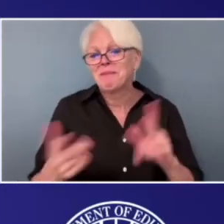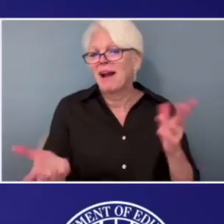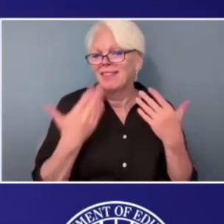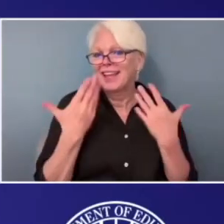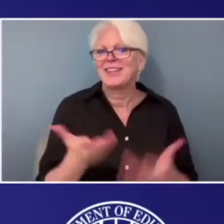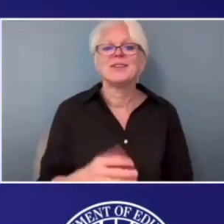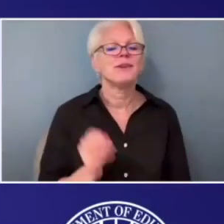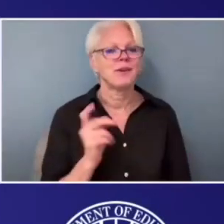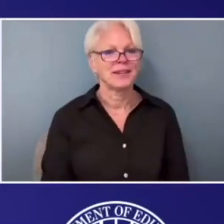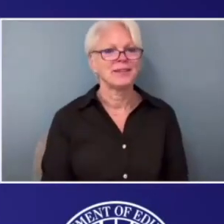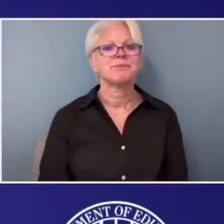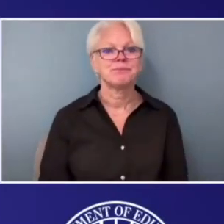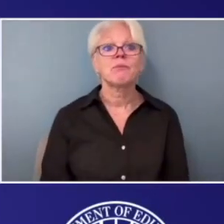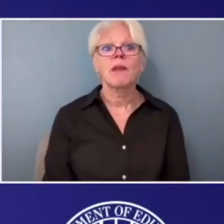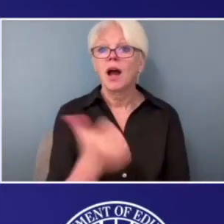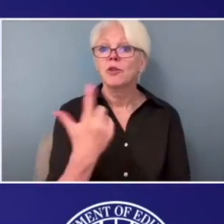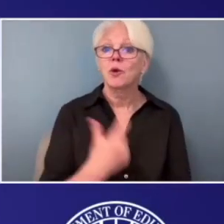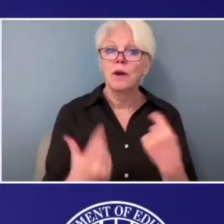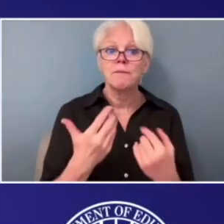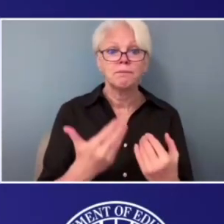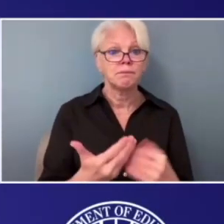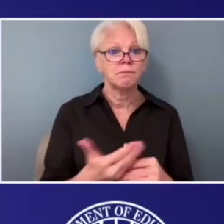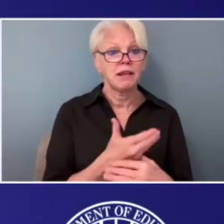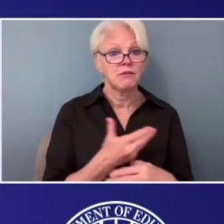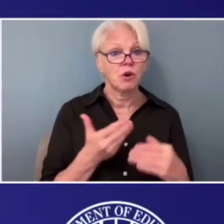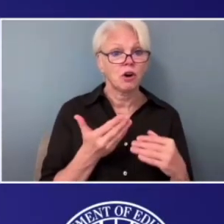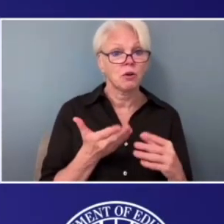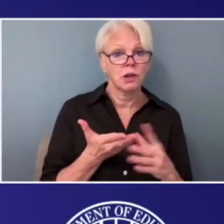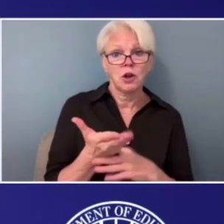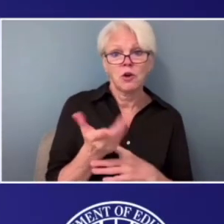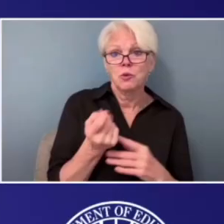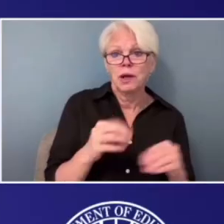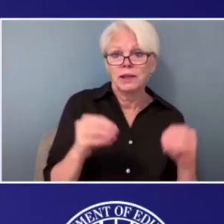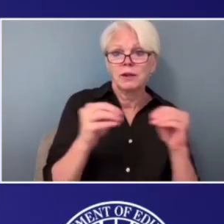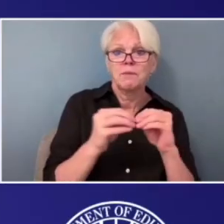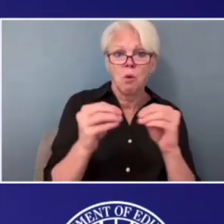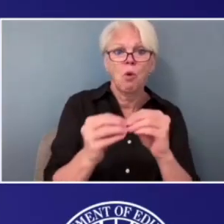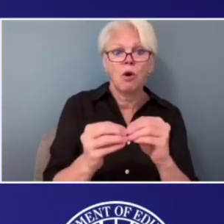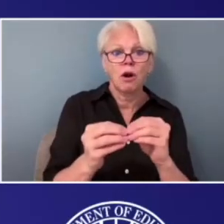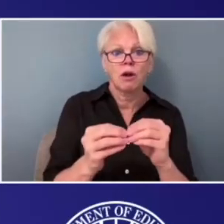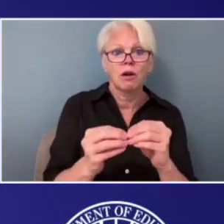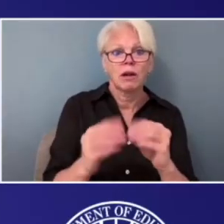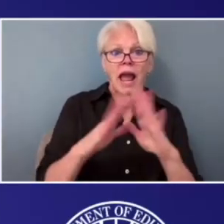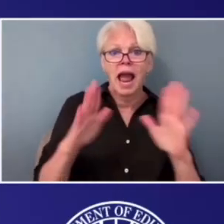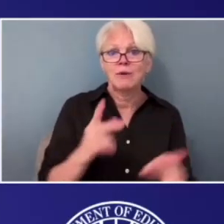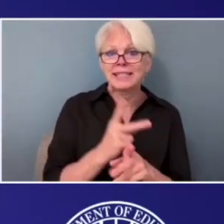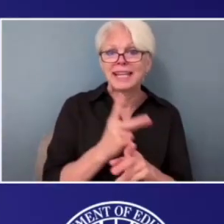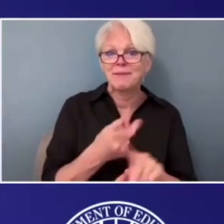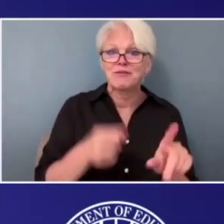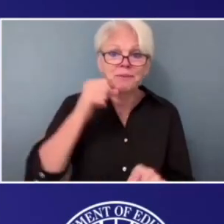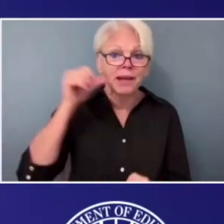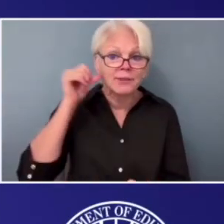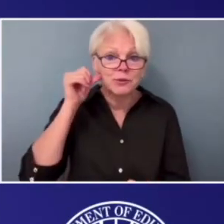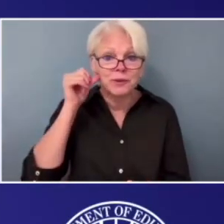Alright. Any other questions before we go through a little bit more housekeeping from yesterday? Okay.